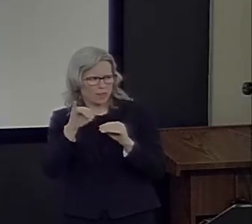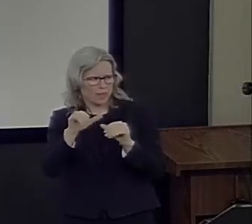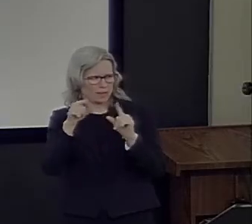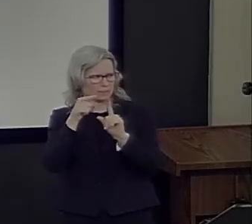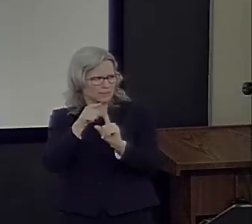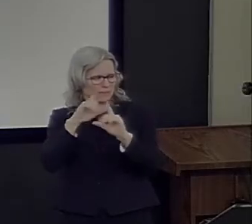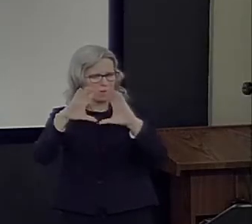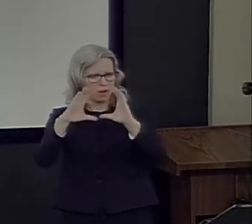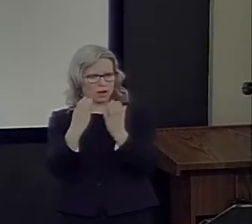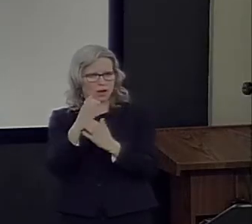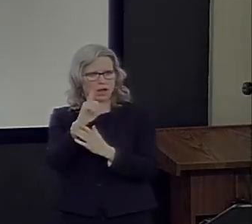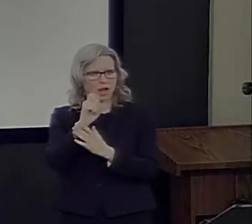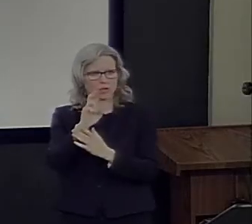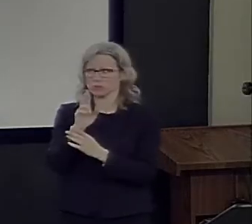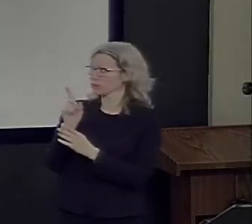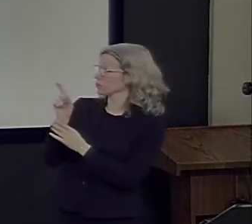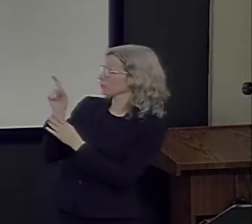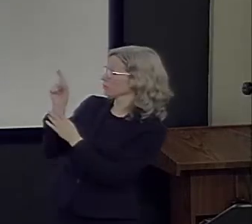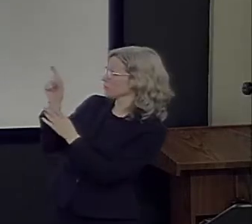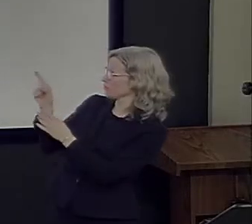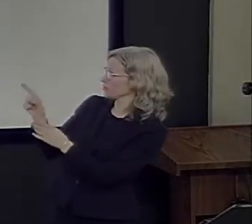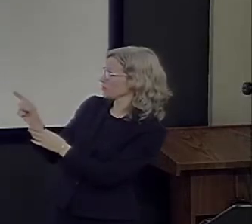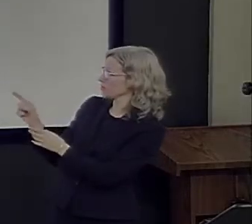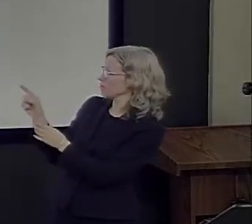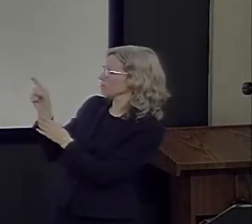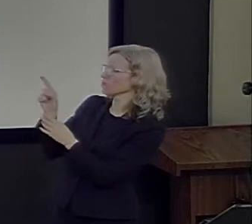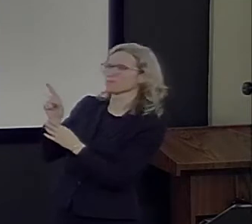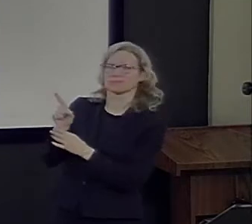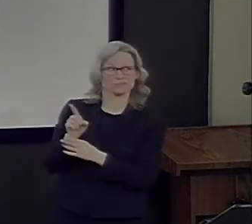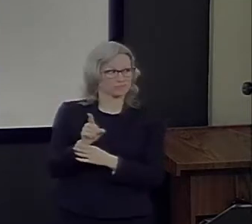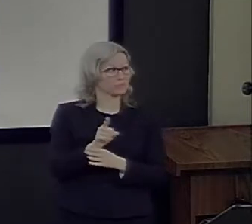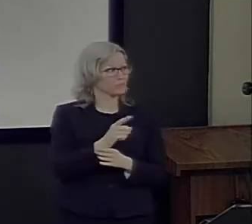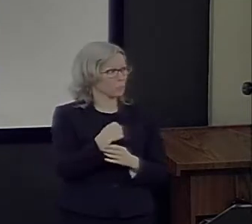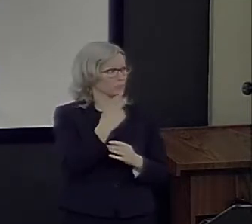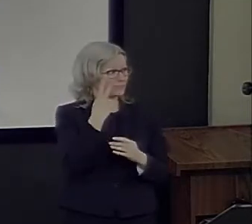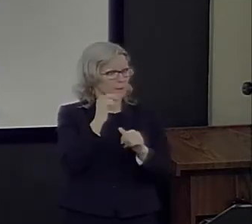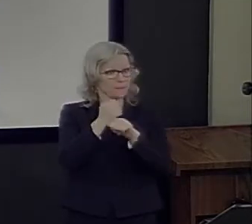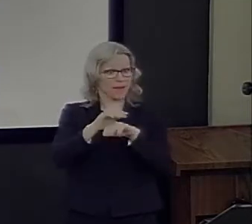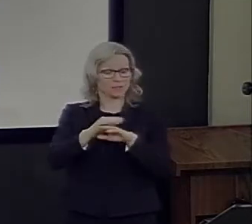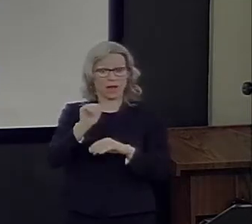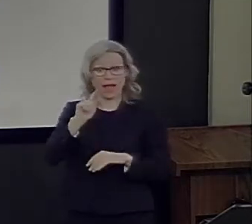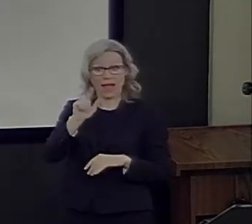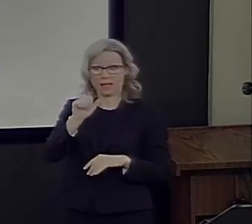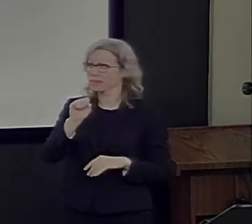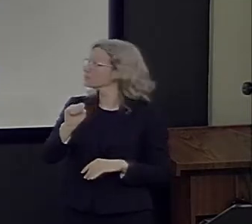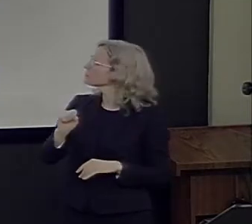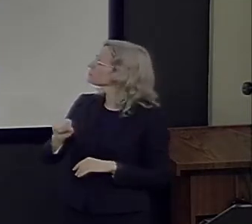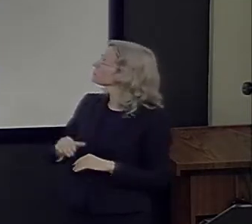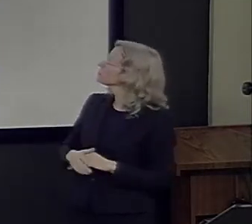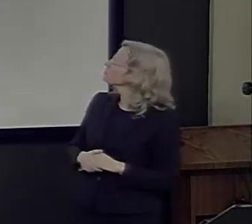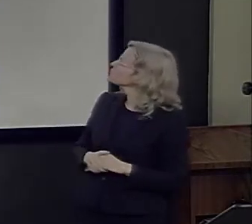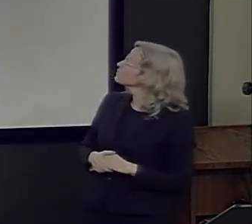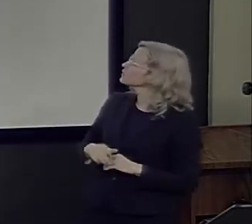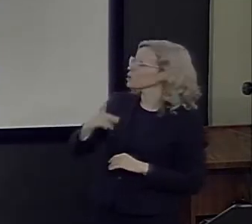that we have identified here, we see according to the atlas, pars opercularis, which of course you all know,